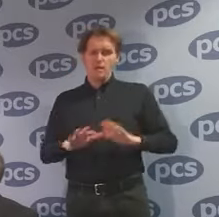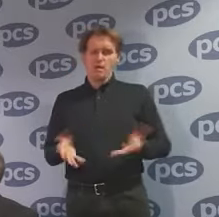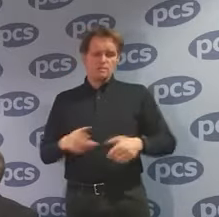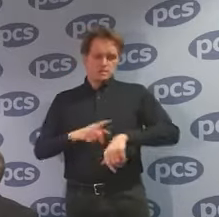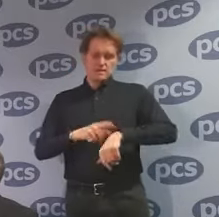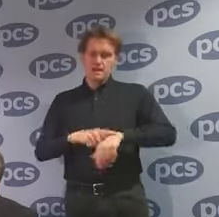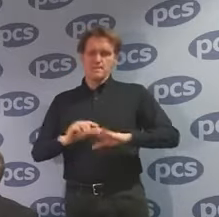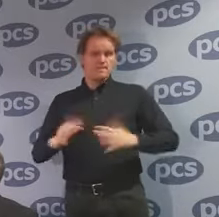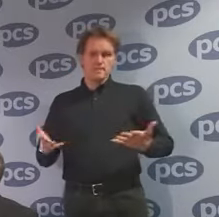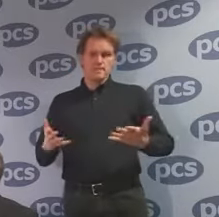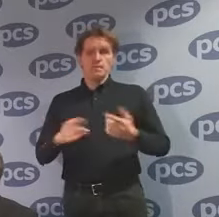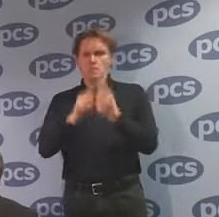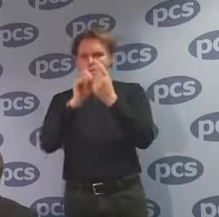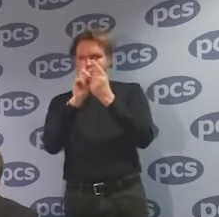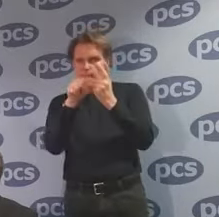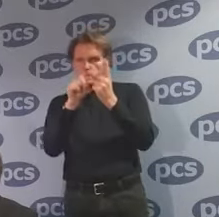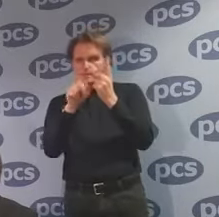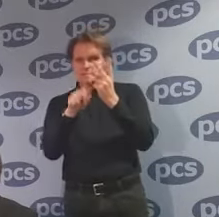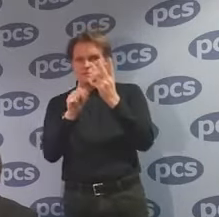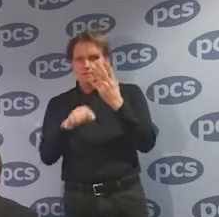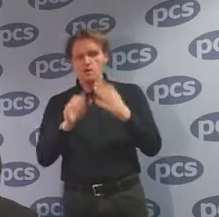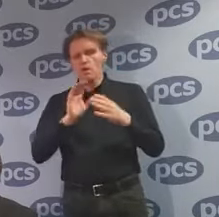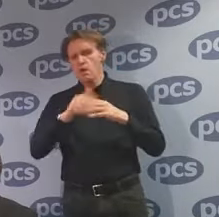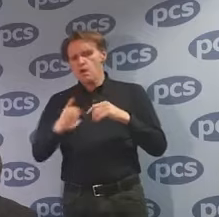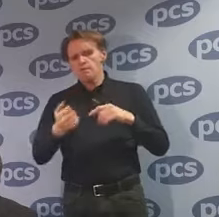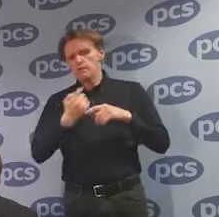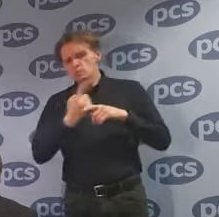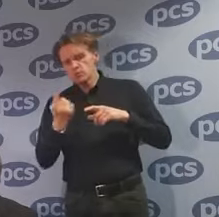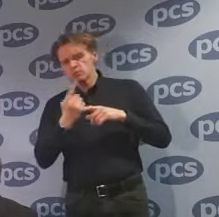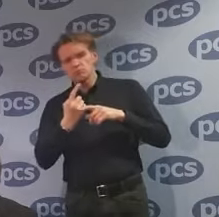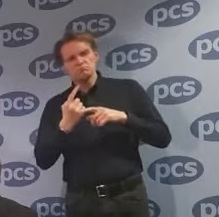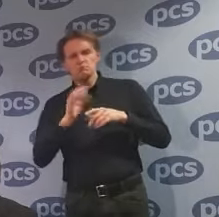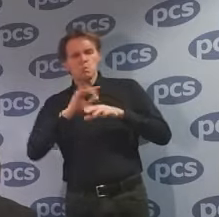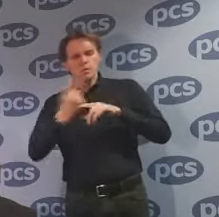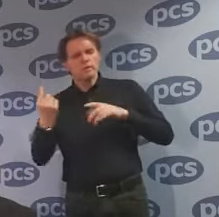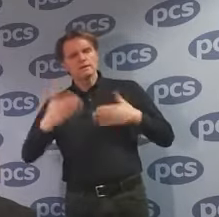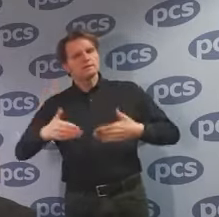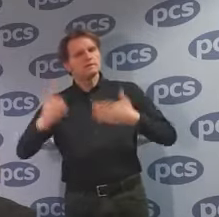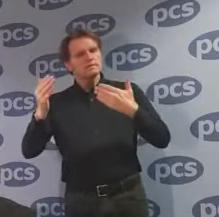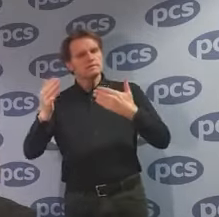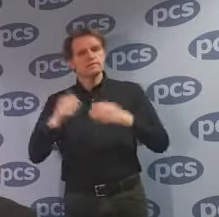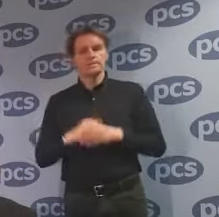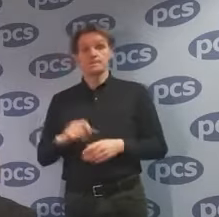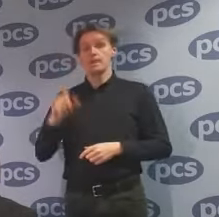over the next next few days. We've got a question from Sue and Sue has